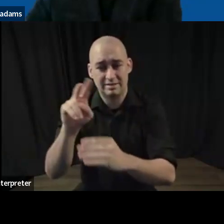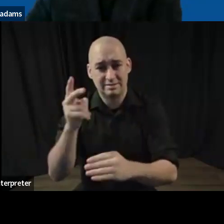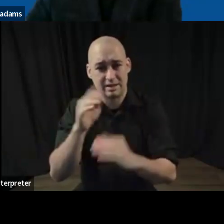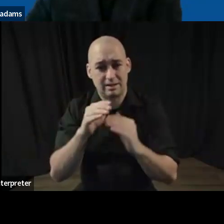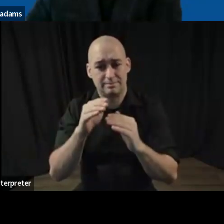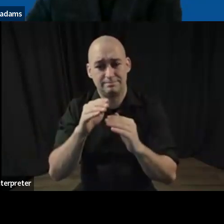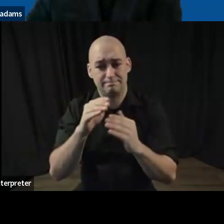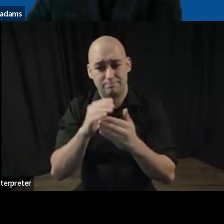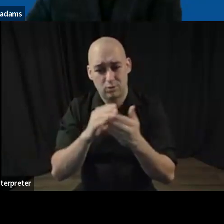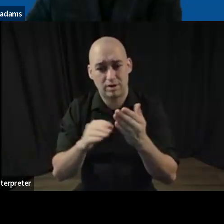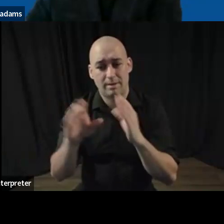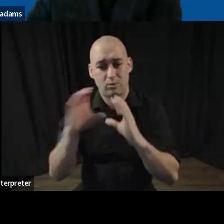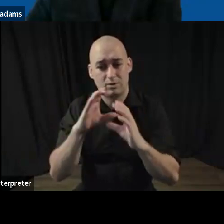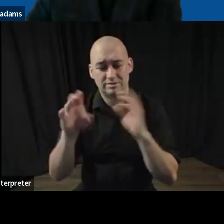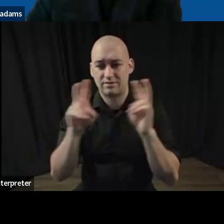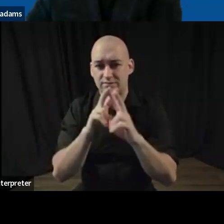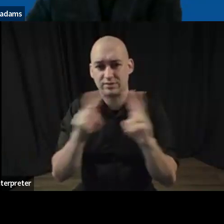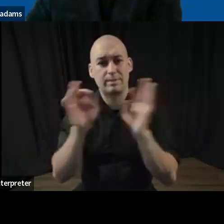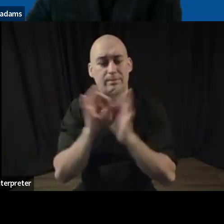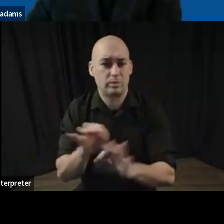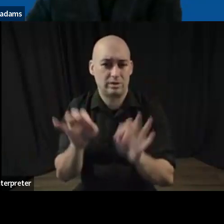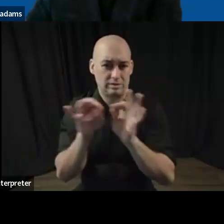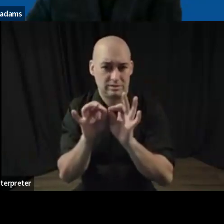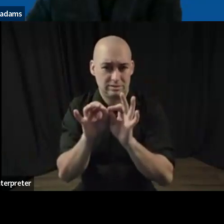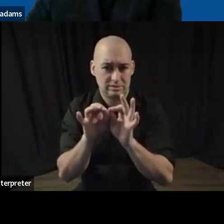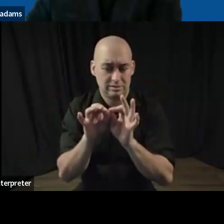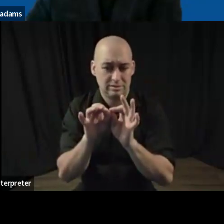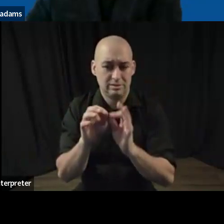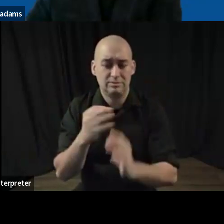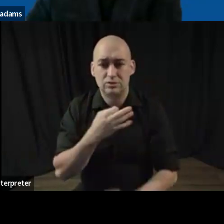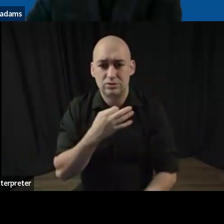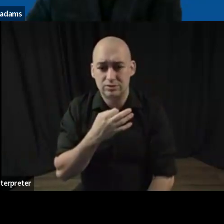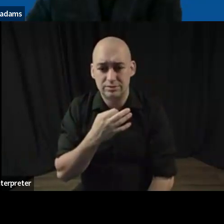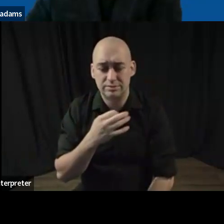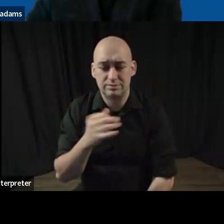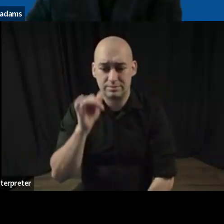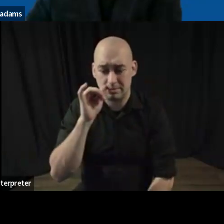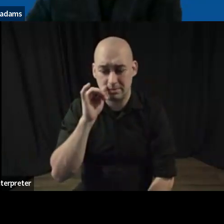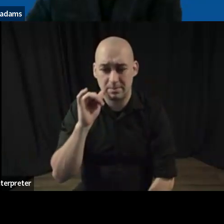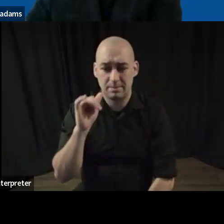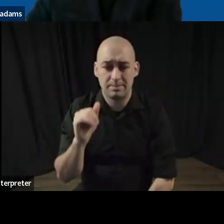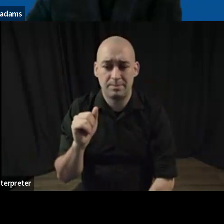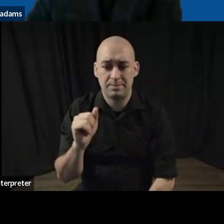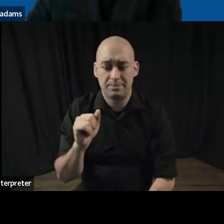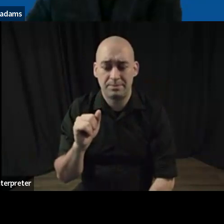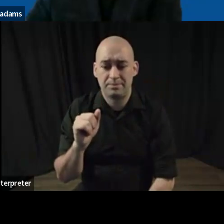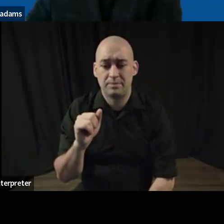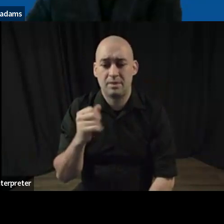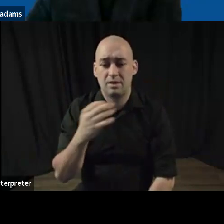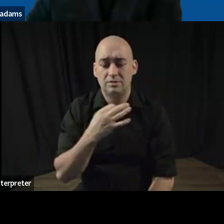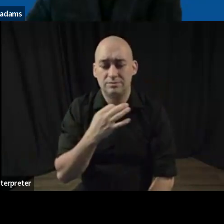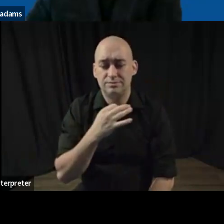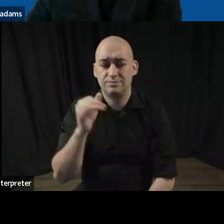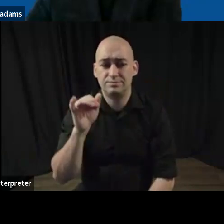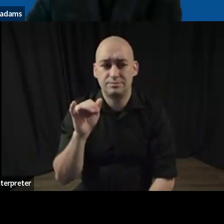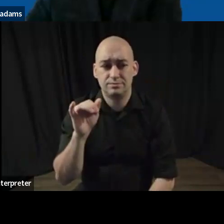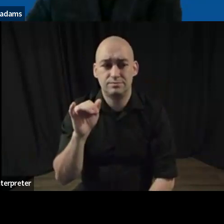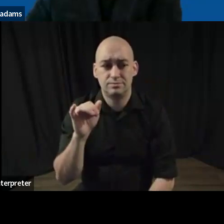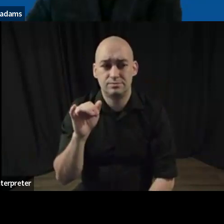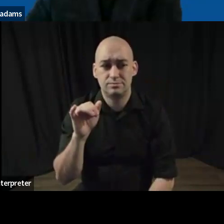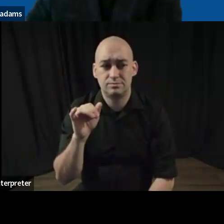is really critical. And so, I'm just wondering, oh, sorry, okay, I'm just wondering is utilizing,